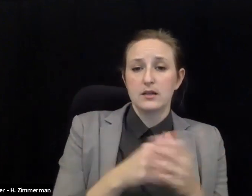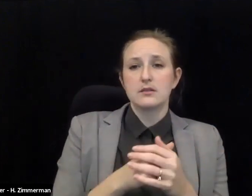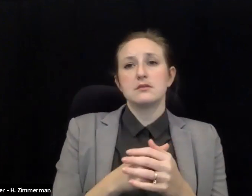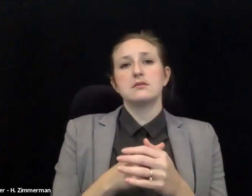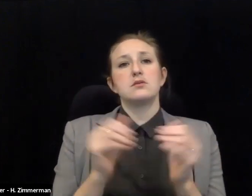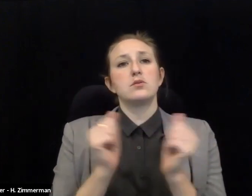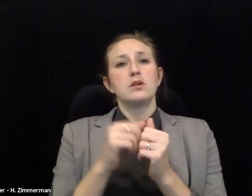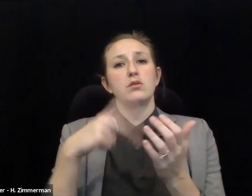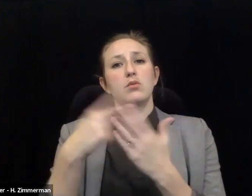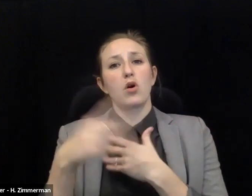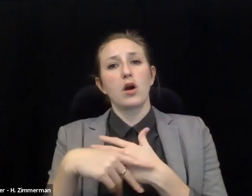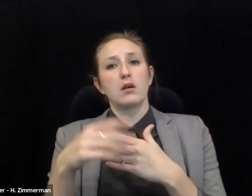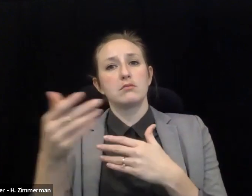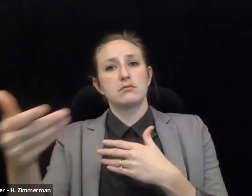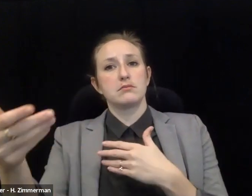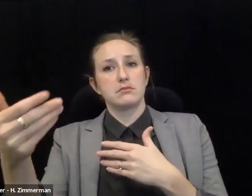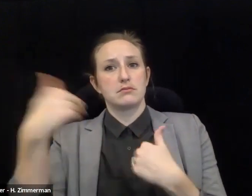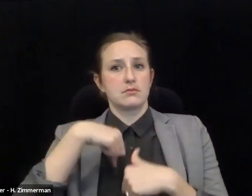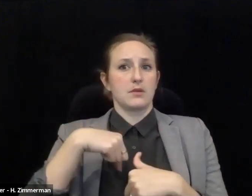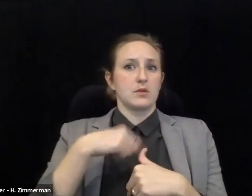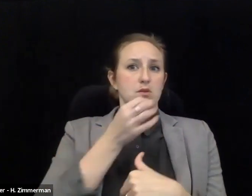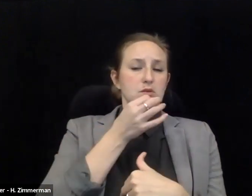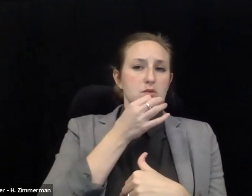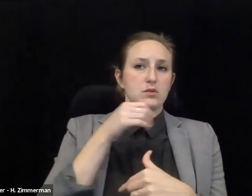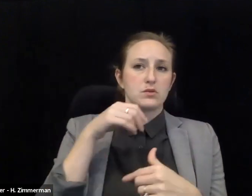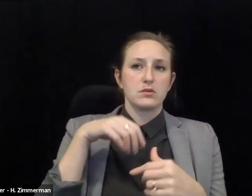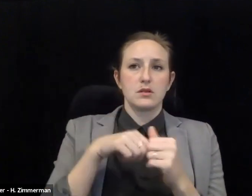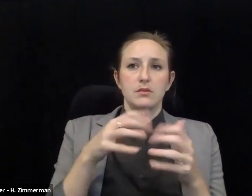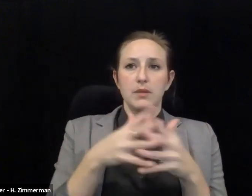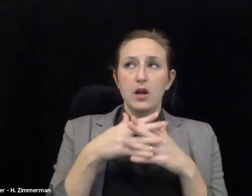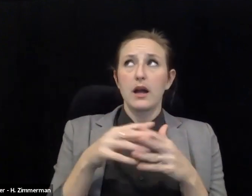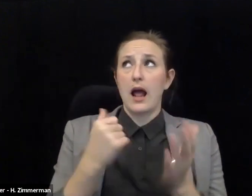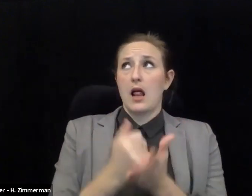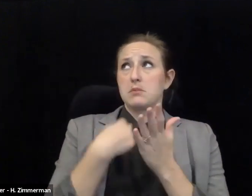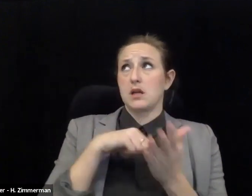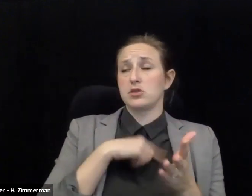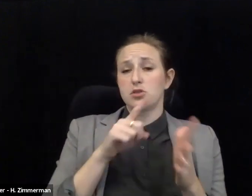were in coming to United States. I think really helped us just start to work ahead and plan,